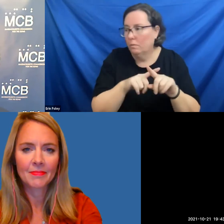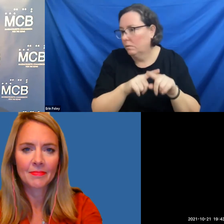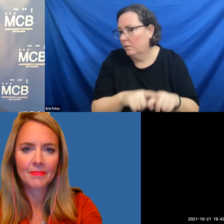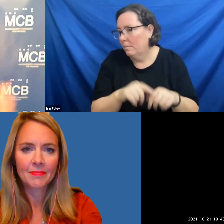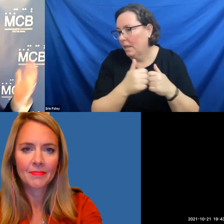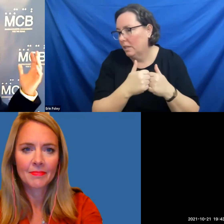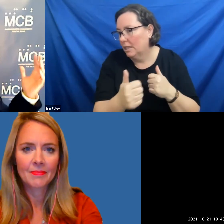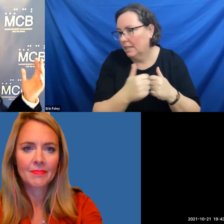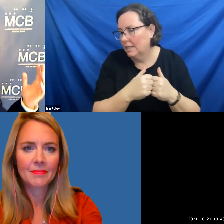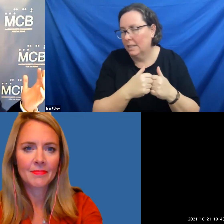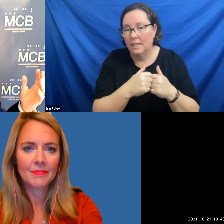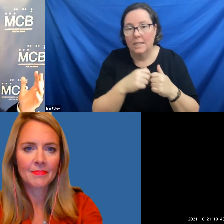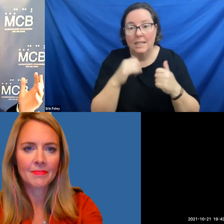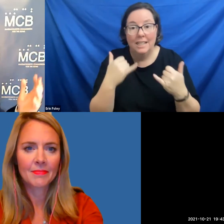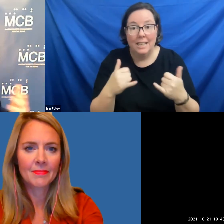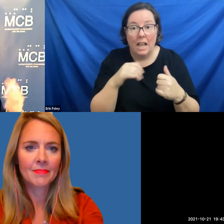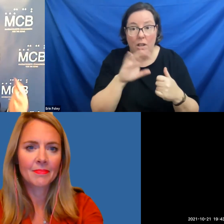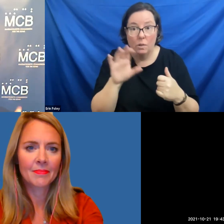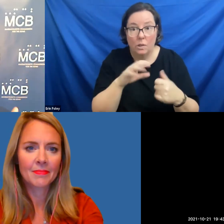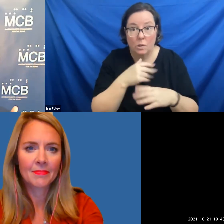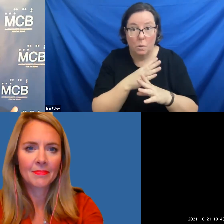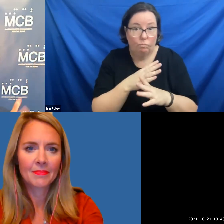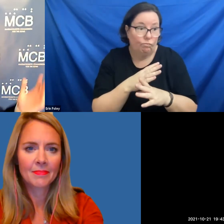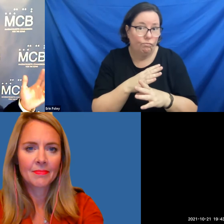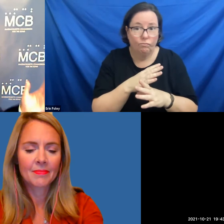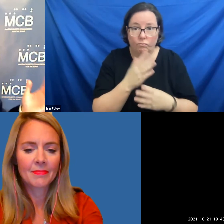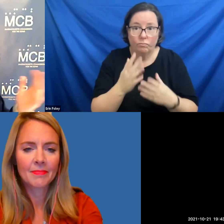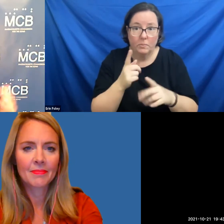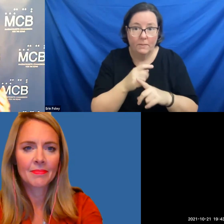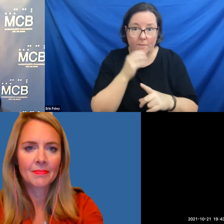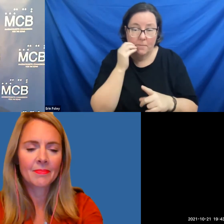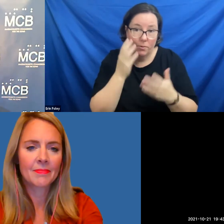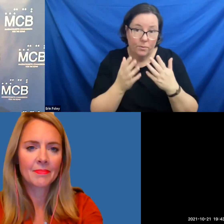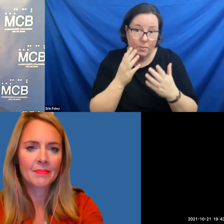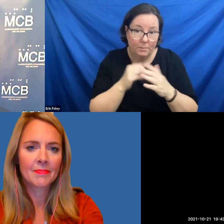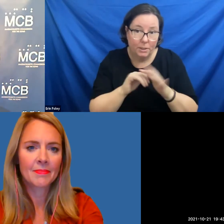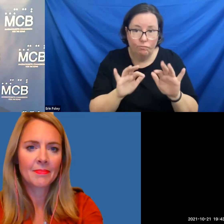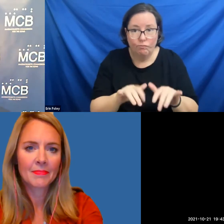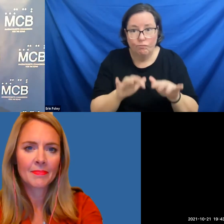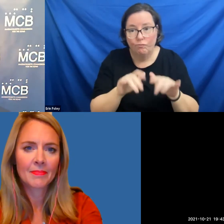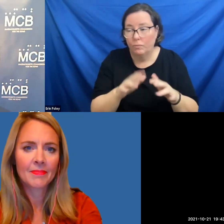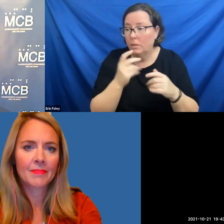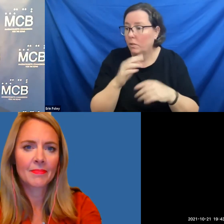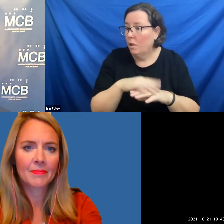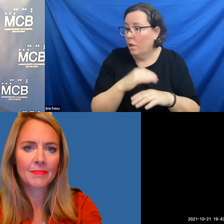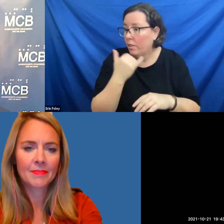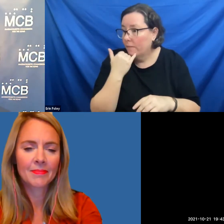Now if it can be done electronically you can do it over zoom you can do it over Webex or over the phone or over the computer in some way.